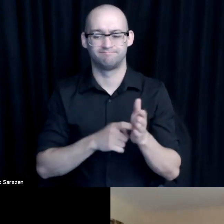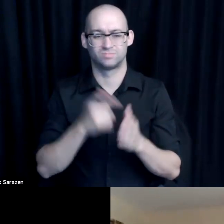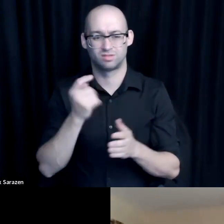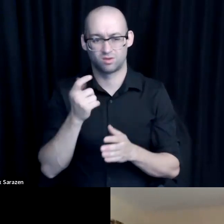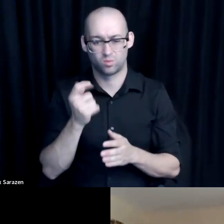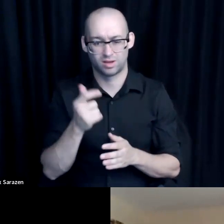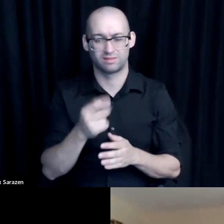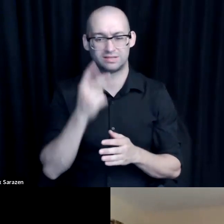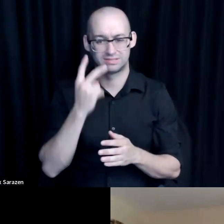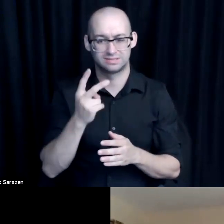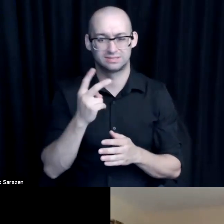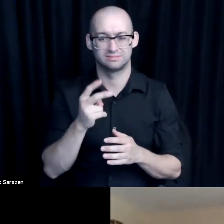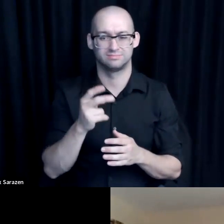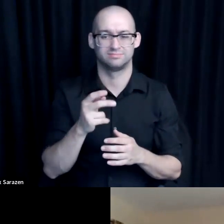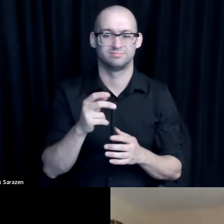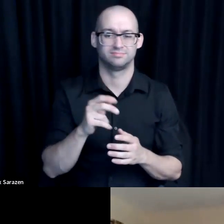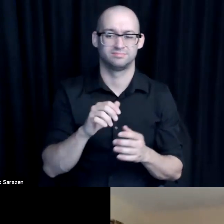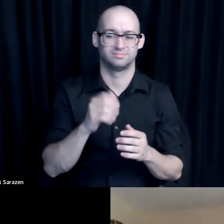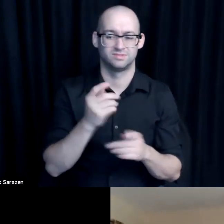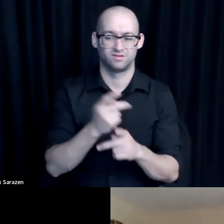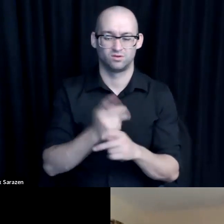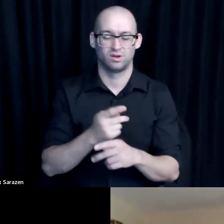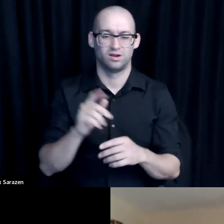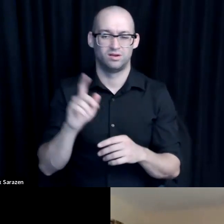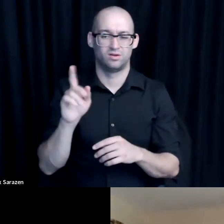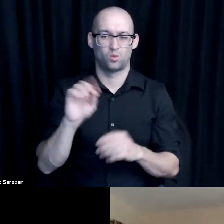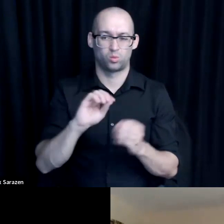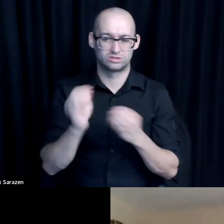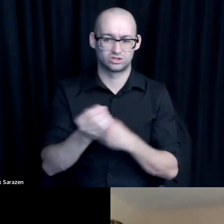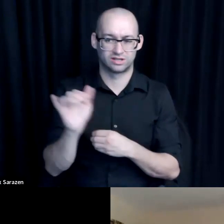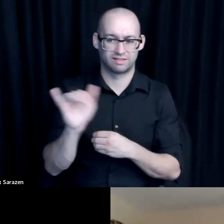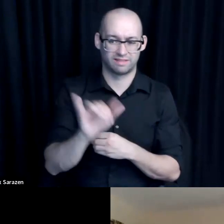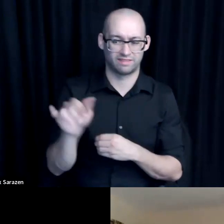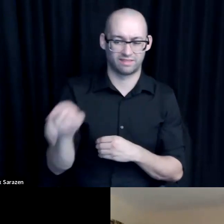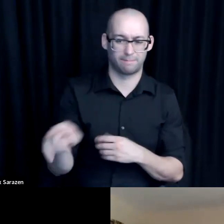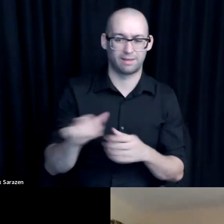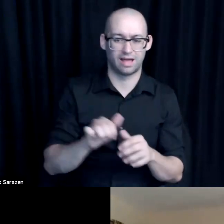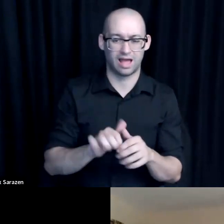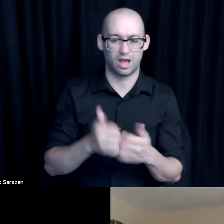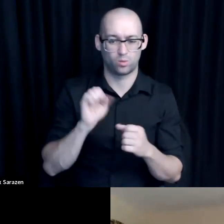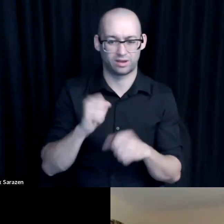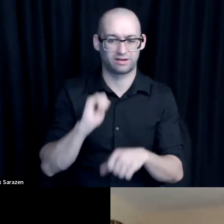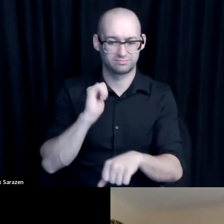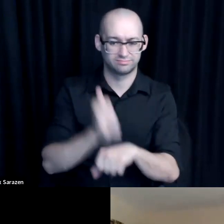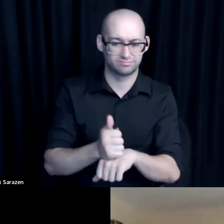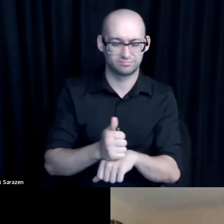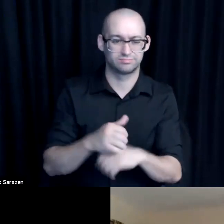an organization like Chapa-De, you know, primary care provider can fit in. But you know, we talked